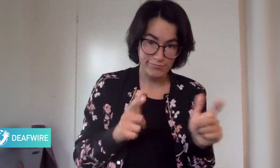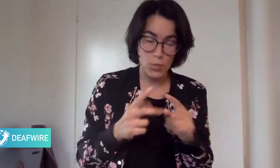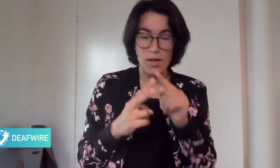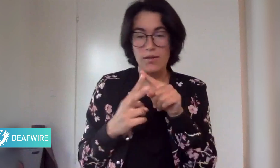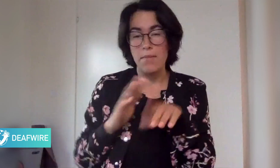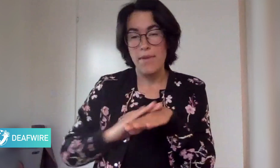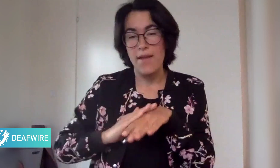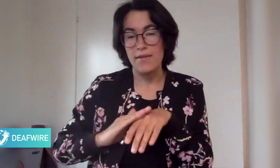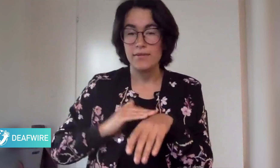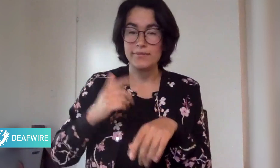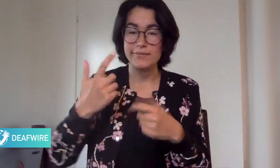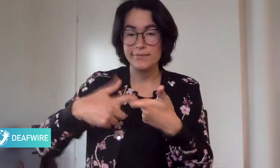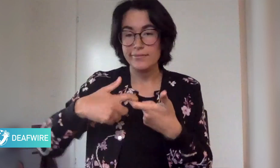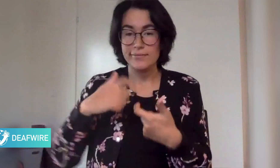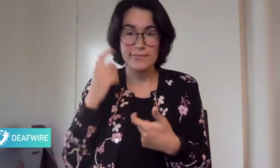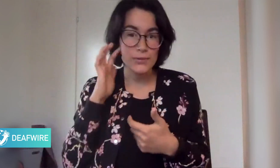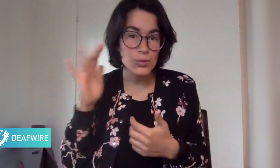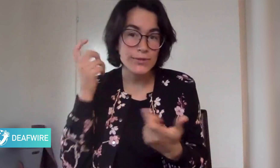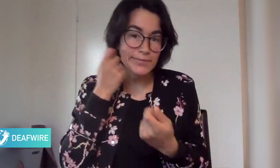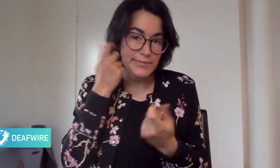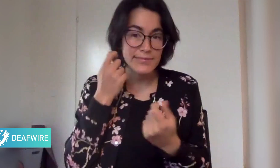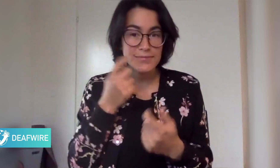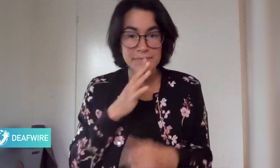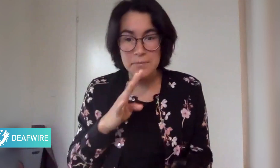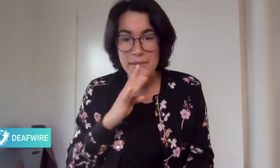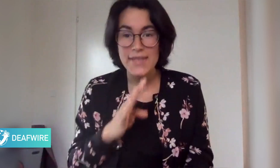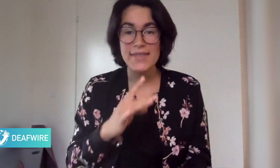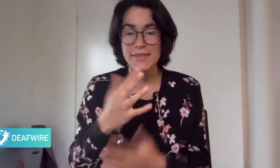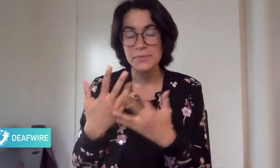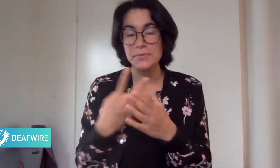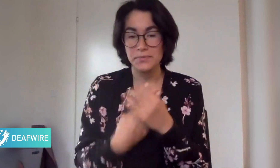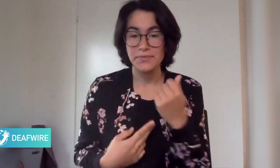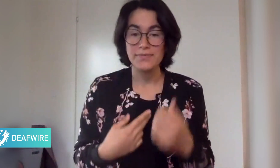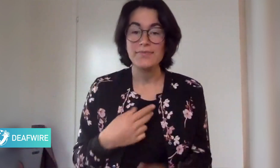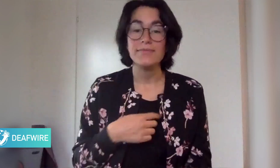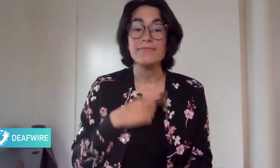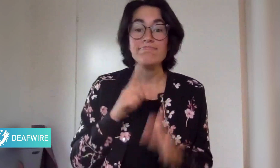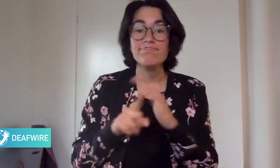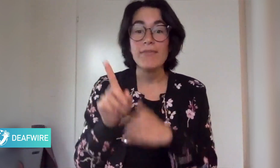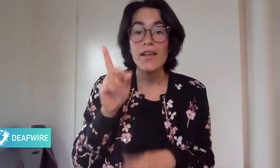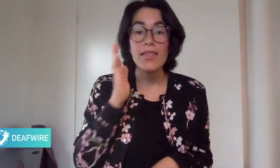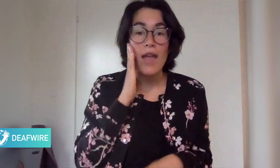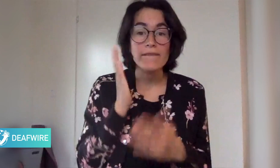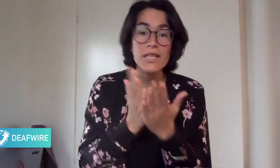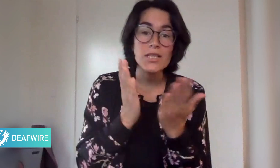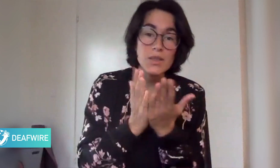They decided to allow me to learn sign language so I knew how to sign